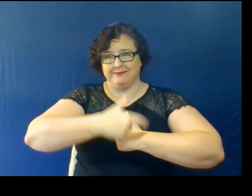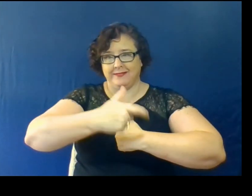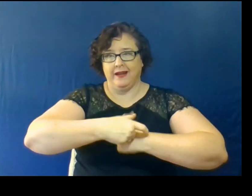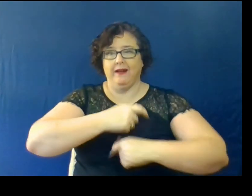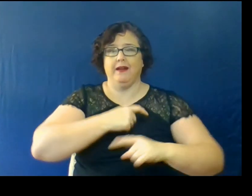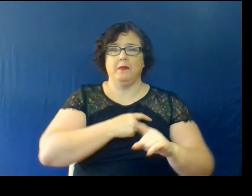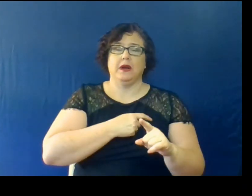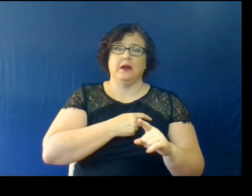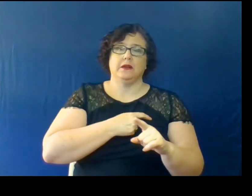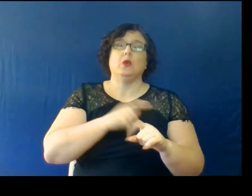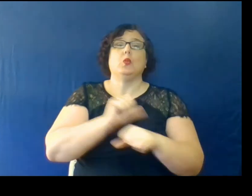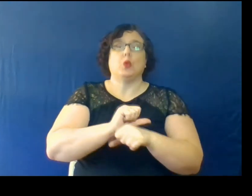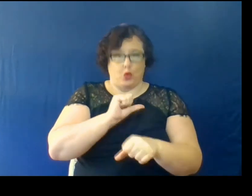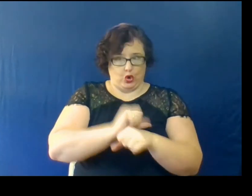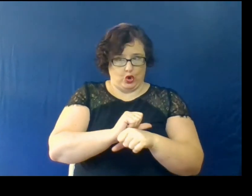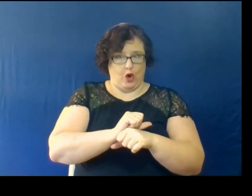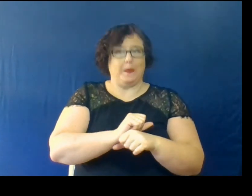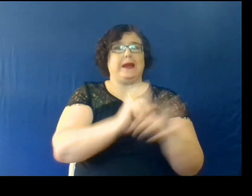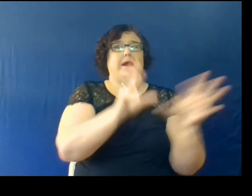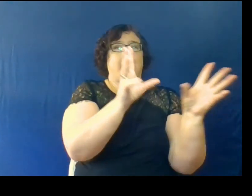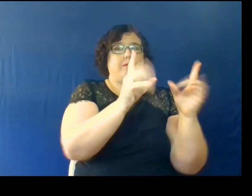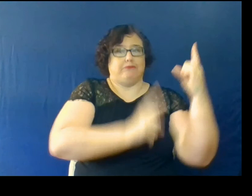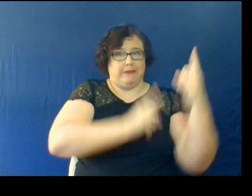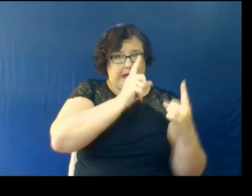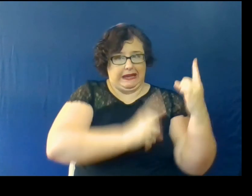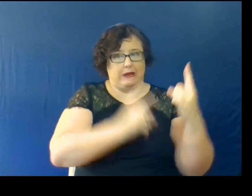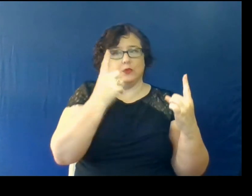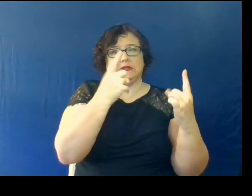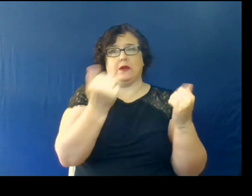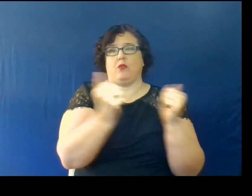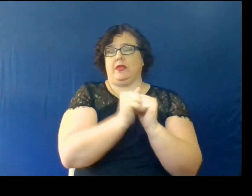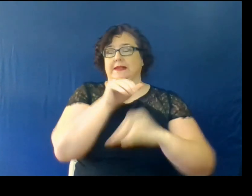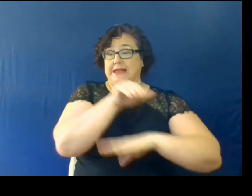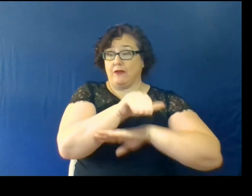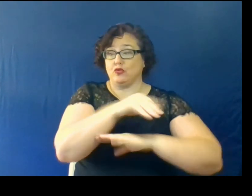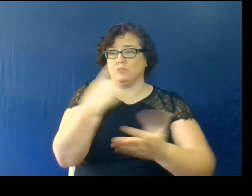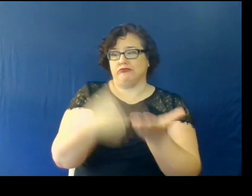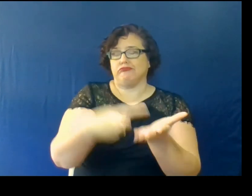I'm meeting with somebody this afternoon to go over some options and see what we can get but